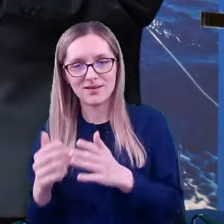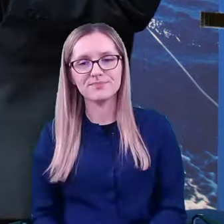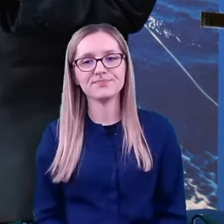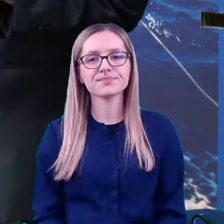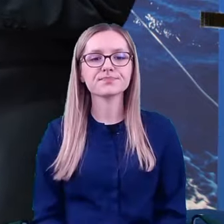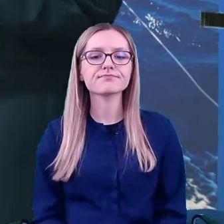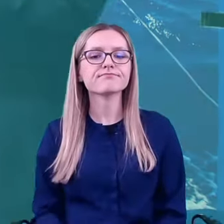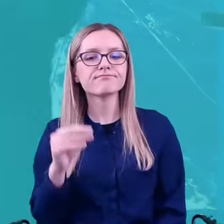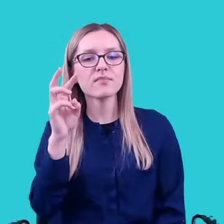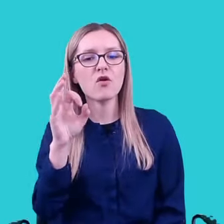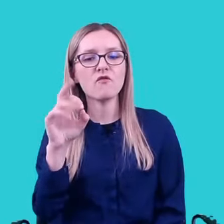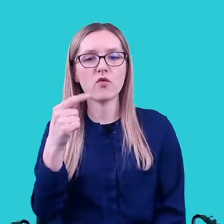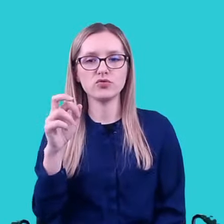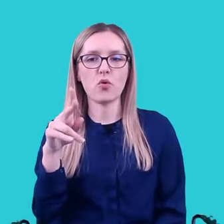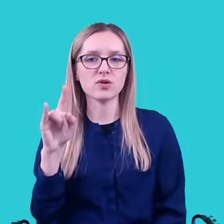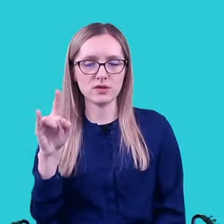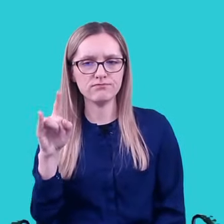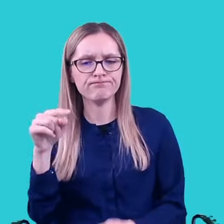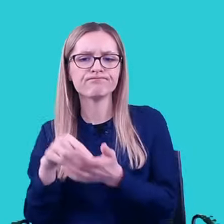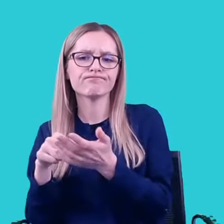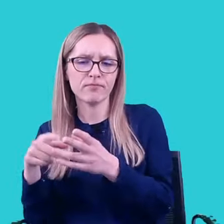future hydrogen storage solution.